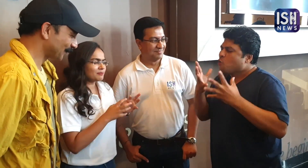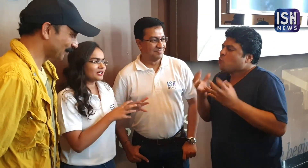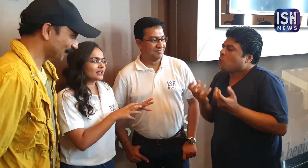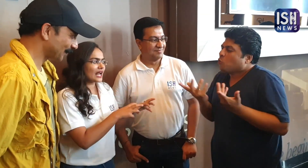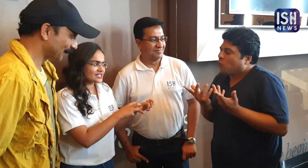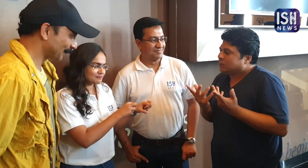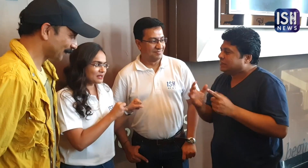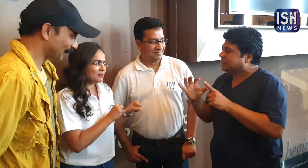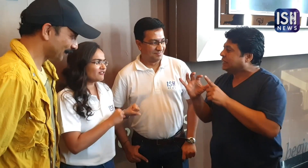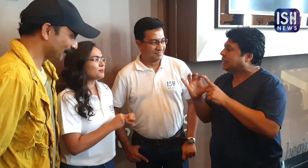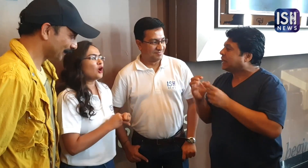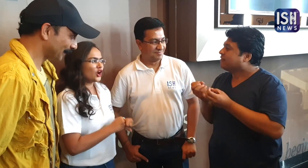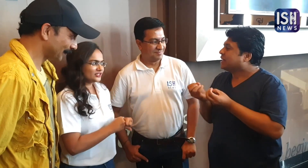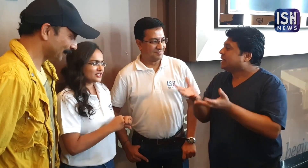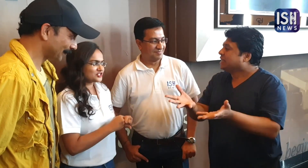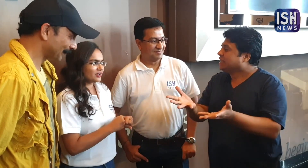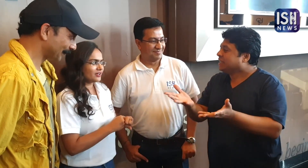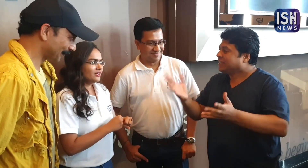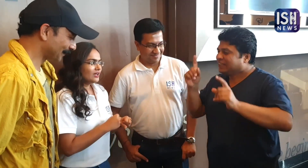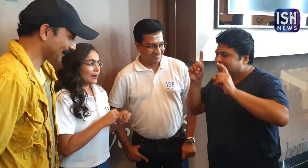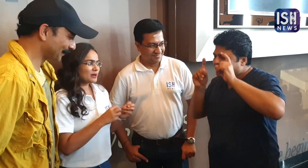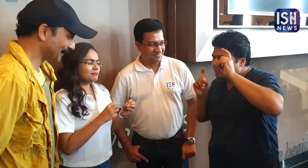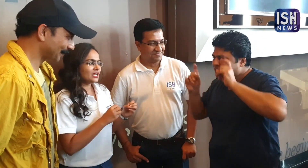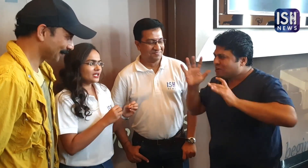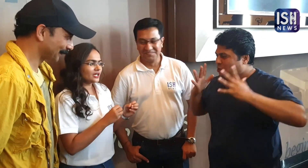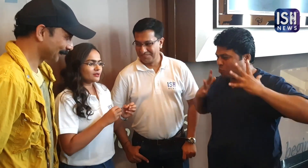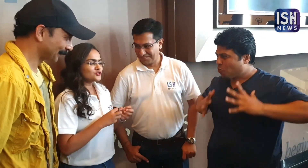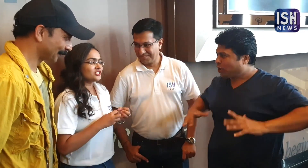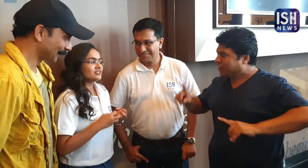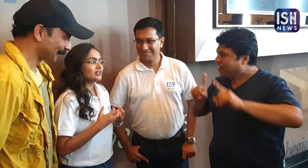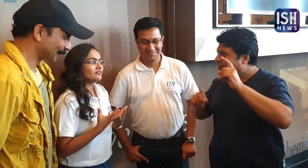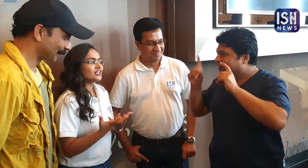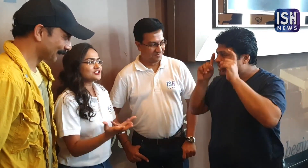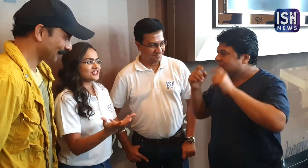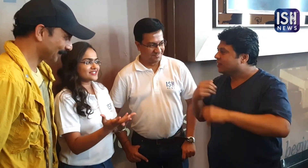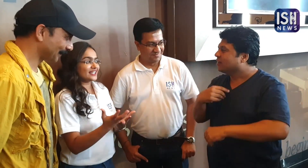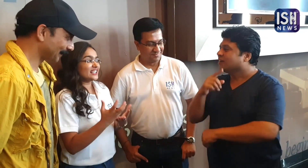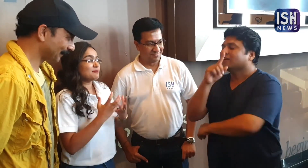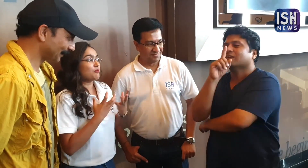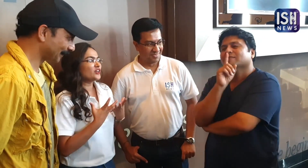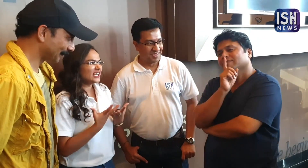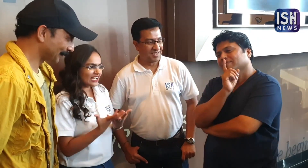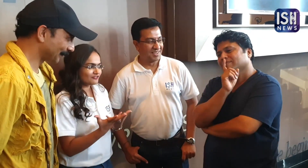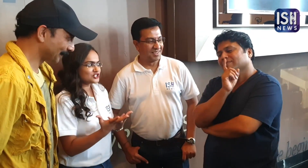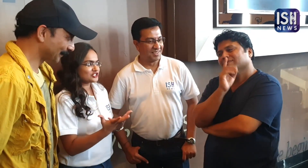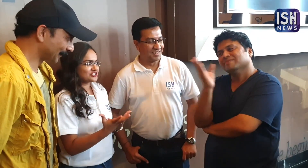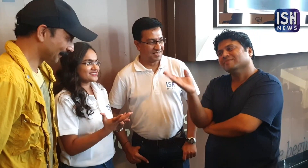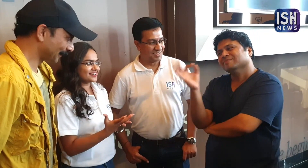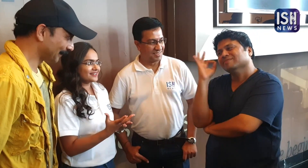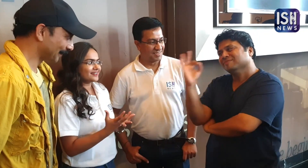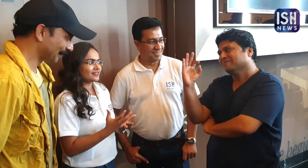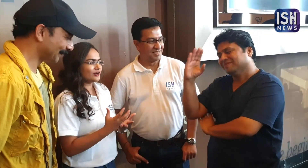You always want to deliver the perfect expressions and body language.